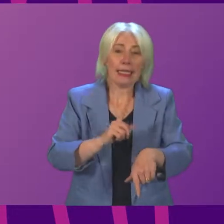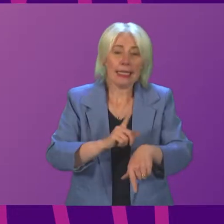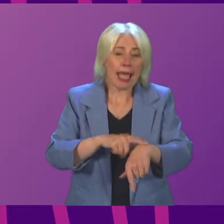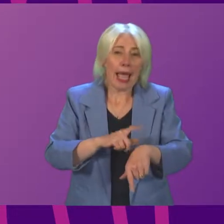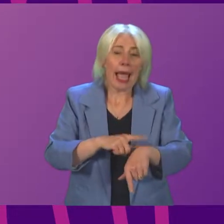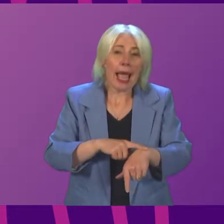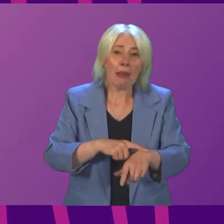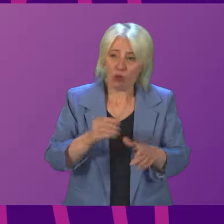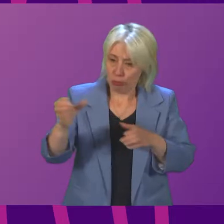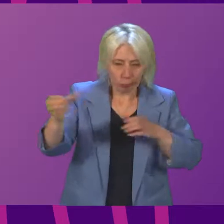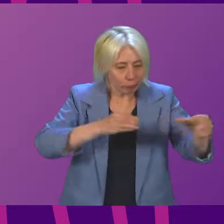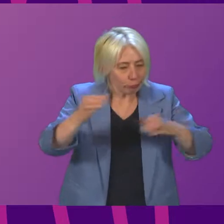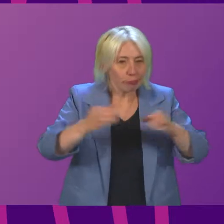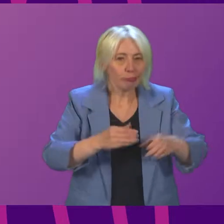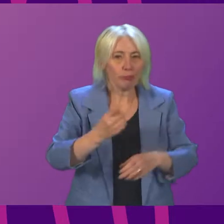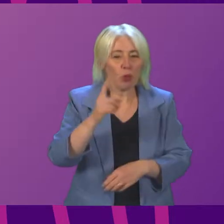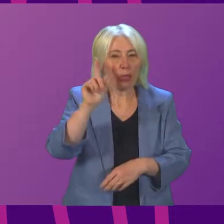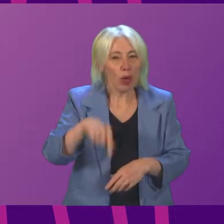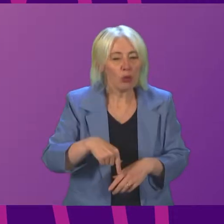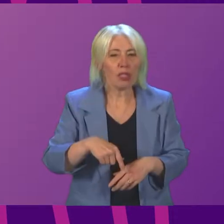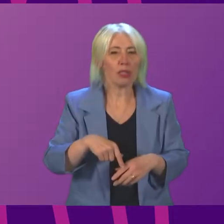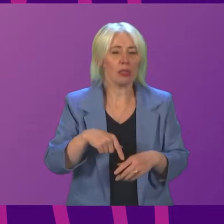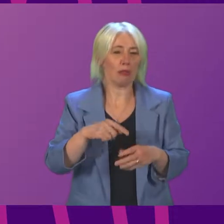to recruit 1,000 staff in bands 2 to 4. However, I am confident that, as we get into